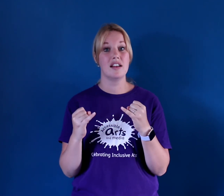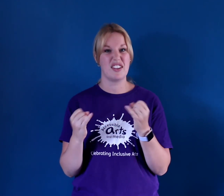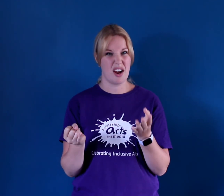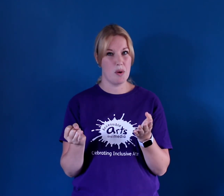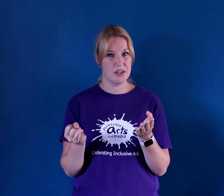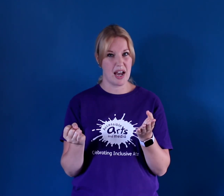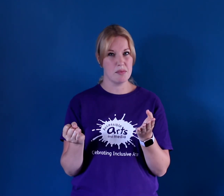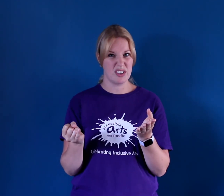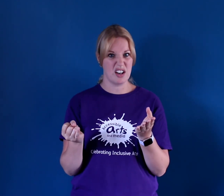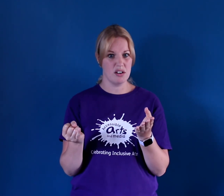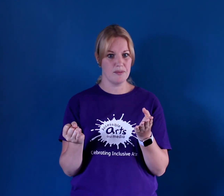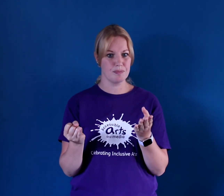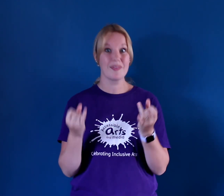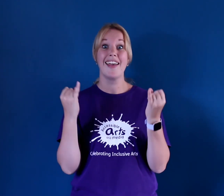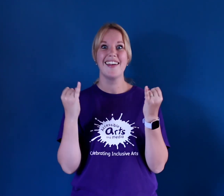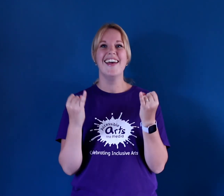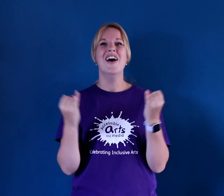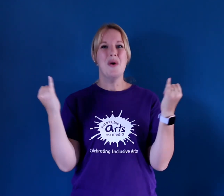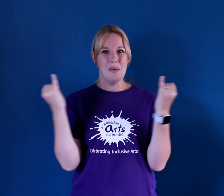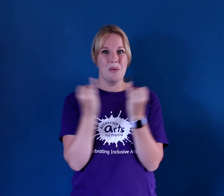Let’s try it one more time because it’s long.